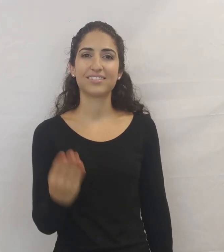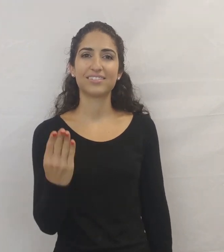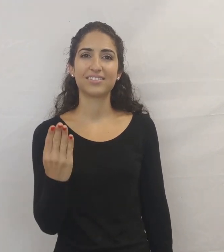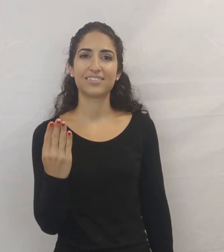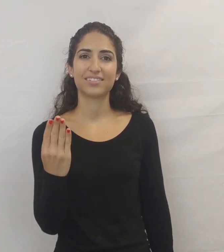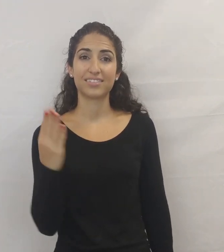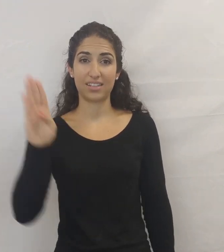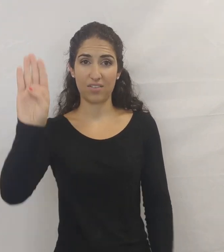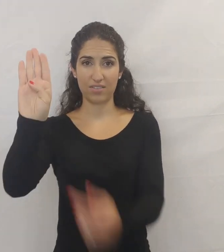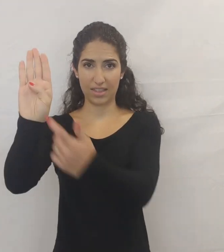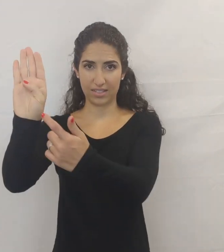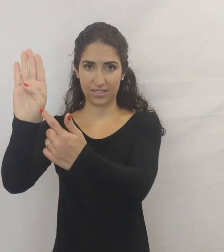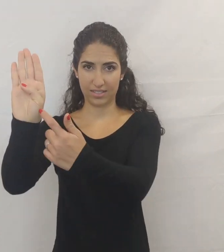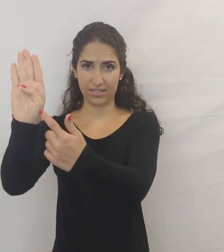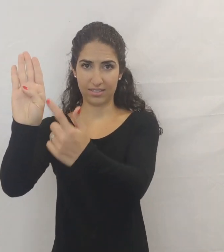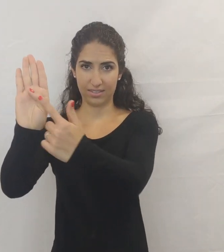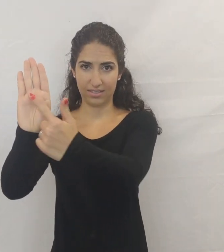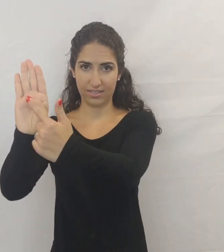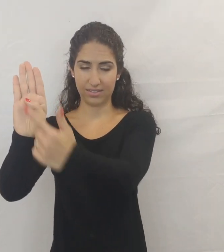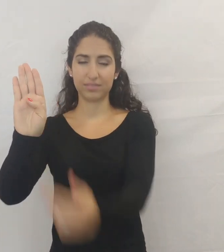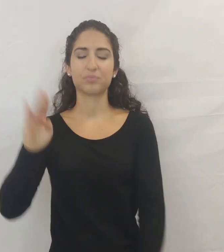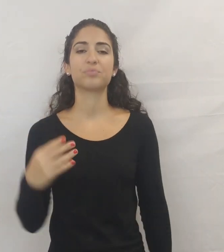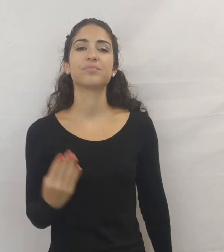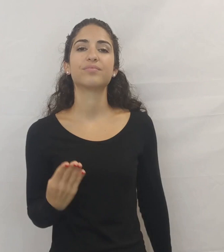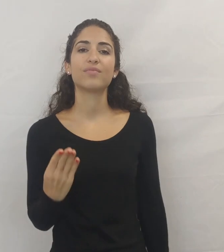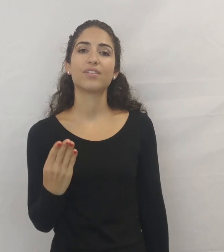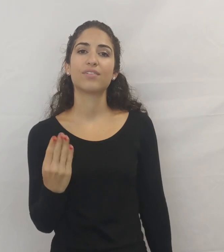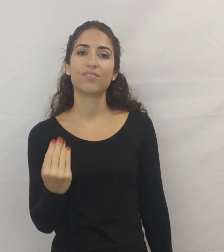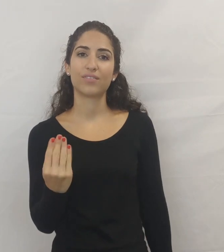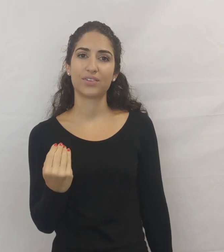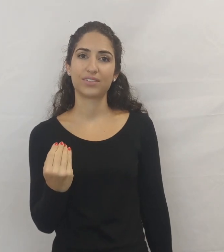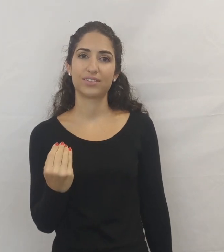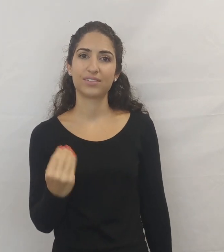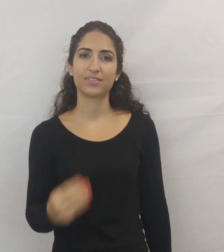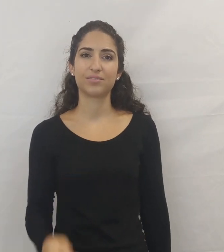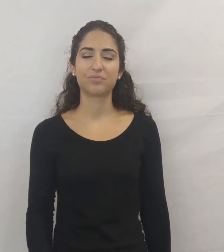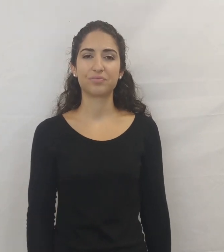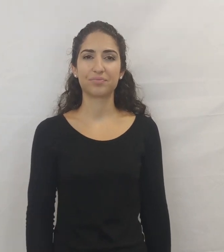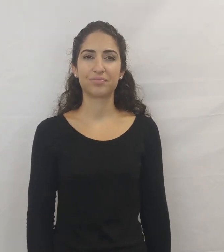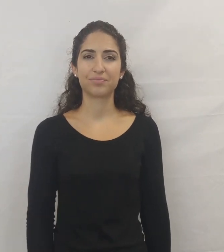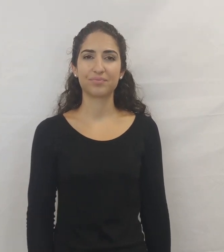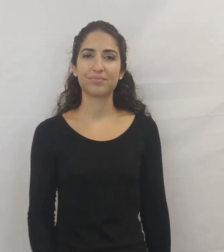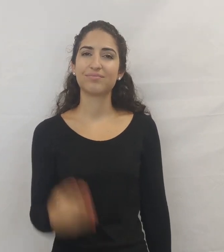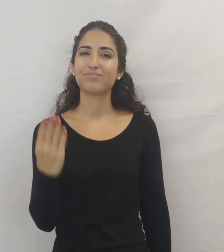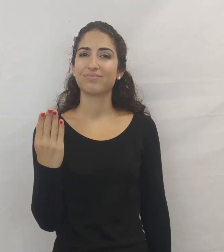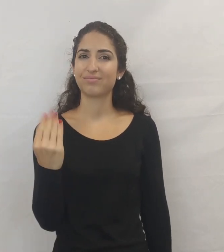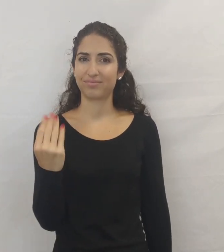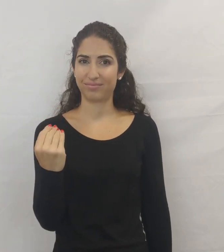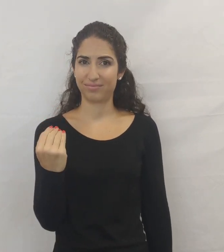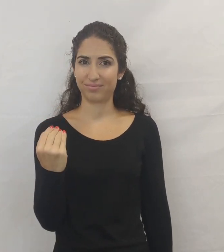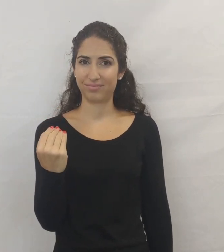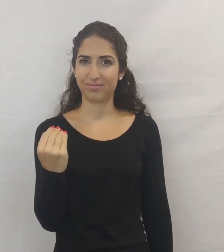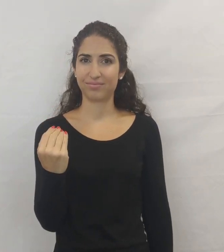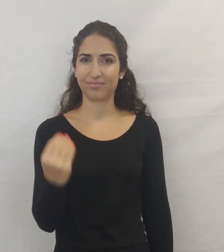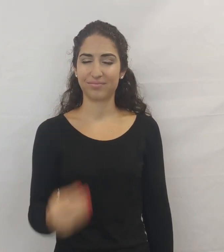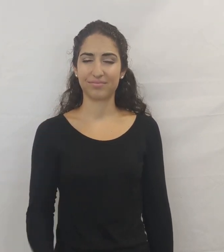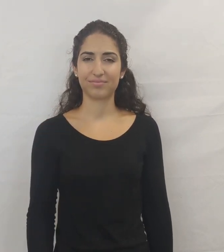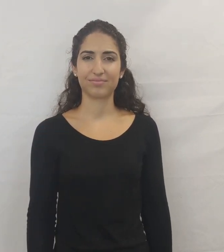FOURTEEN (14) has the thumb back in, and four fingers up. FOURTEEN (14)